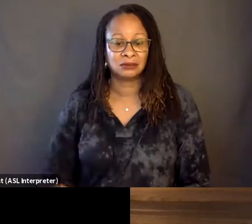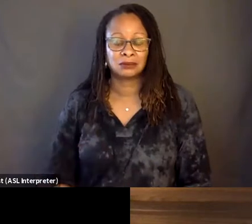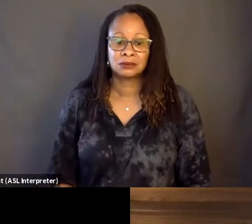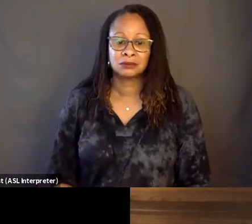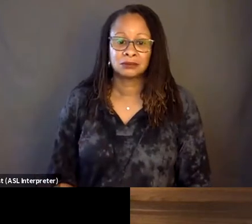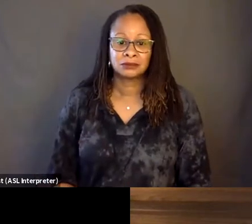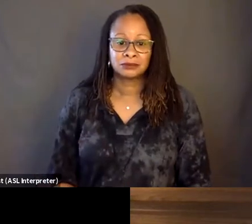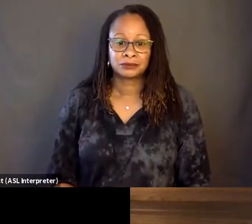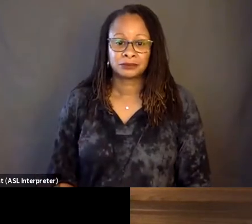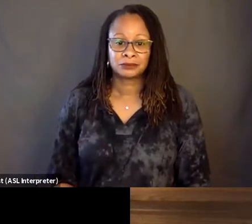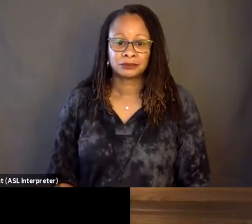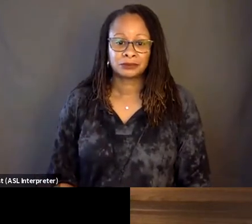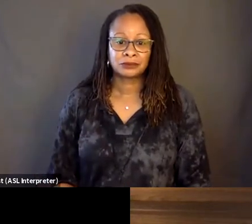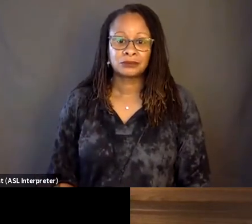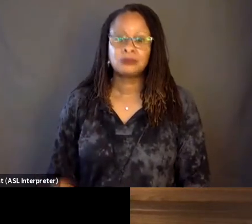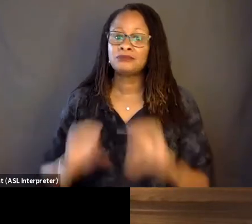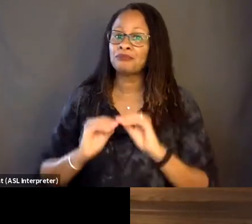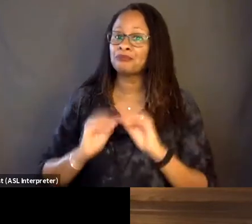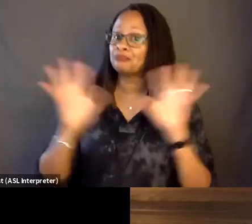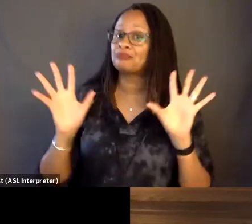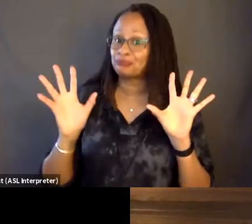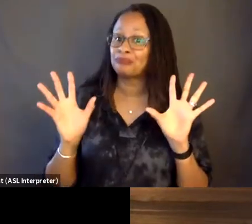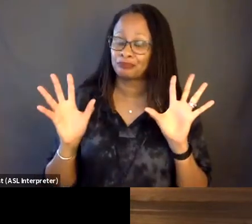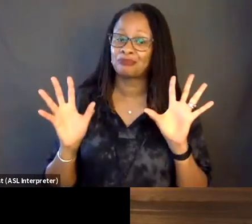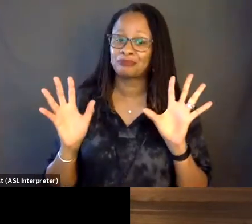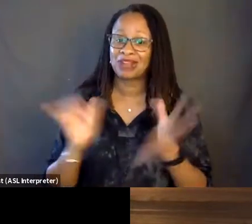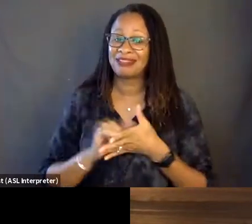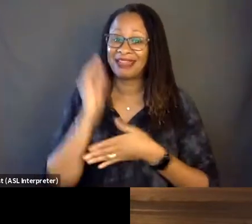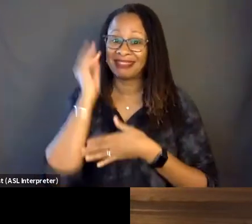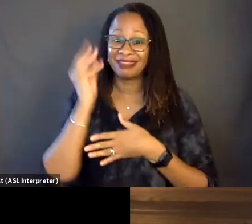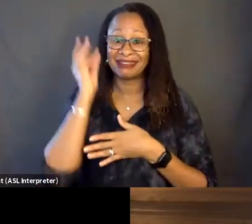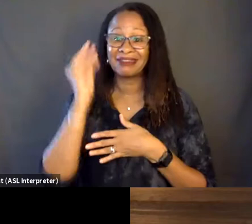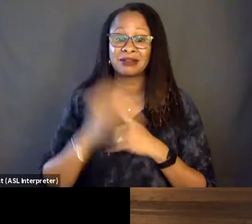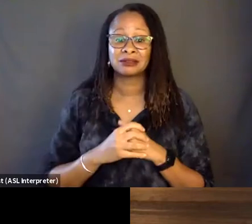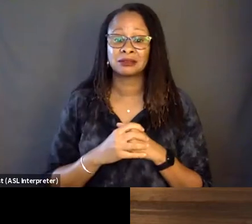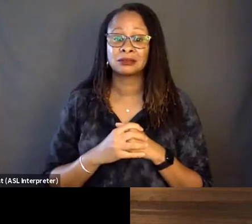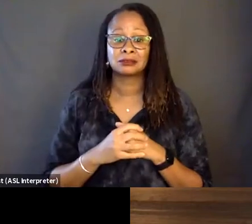So clearly, there was that thinking that something might go wrong.